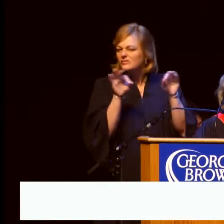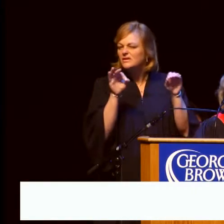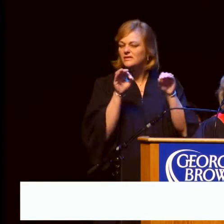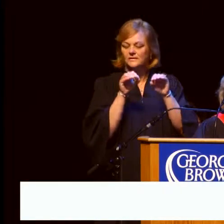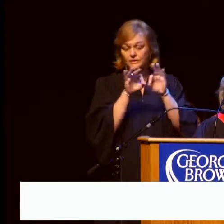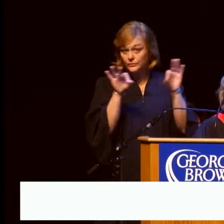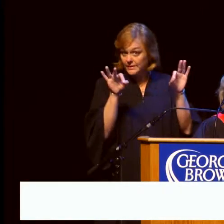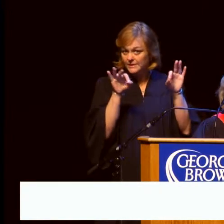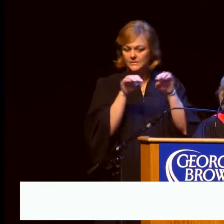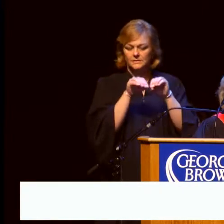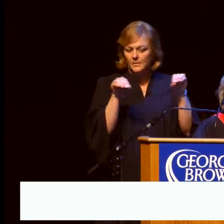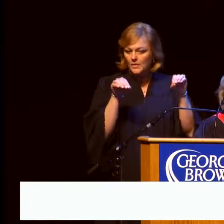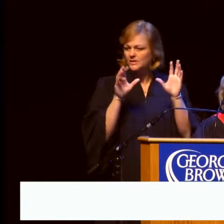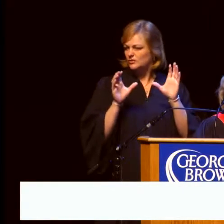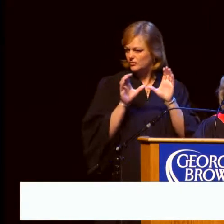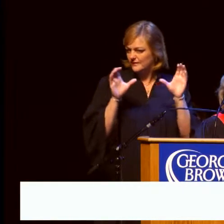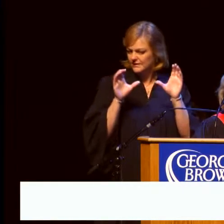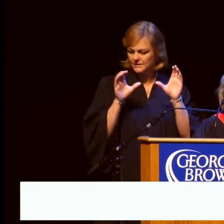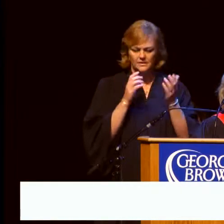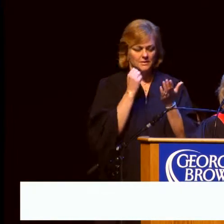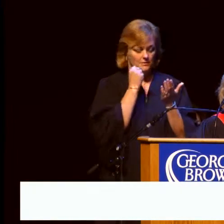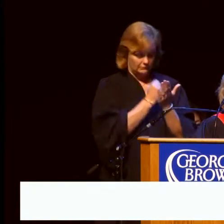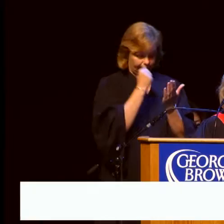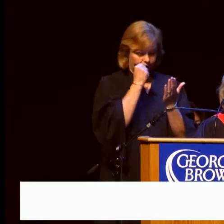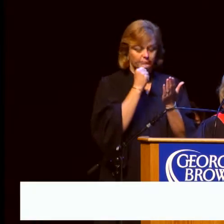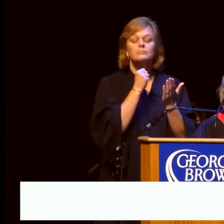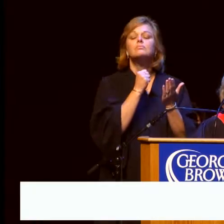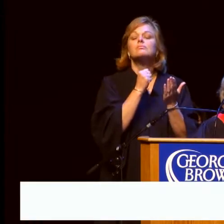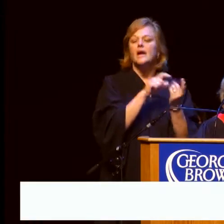AND THESE BECOME OFFICIAL DOCUMENTS OF THE COLLEGE.